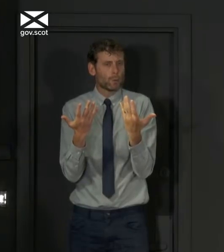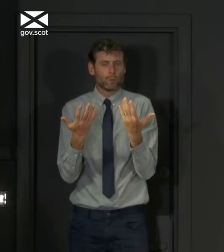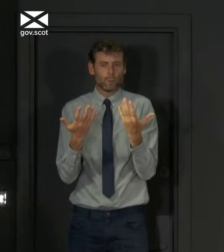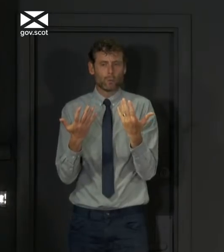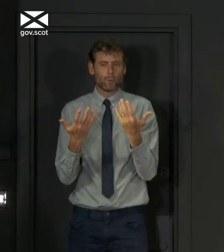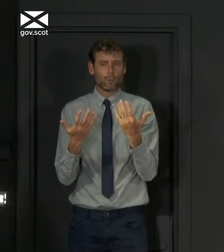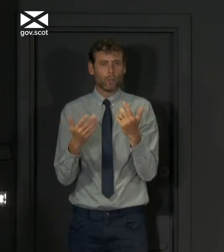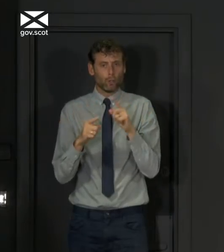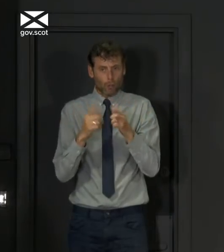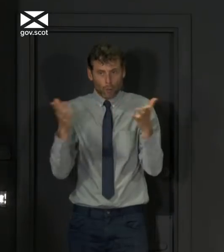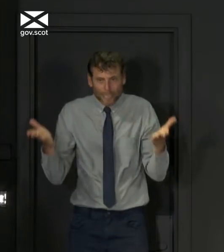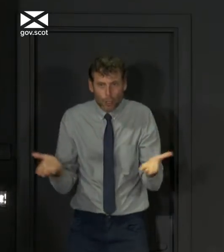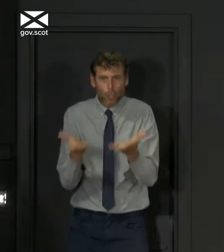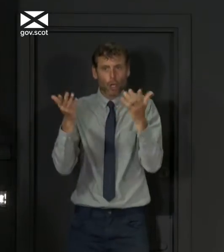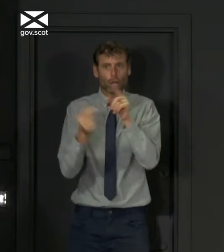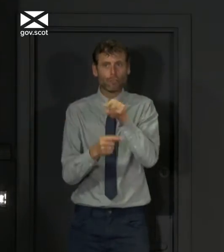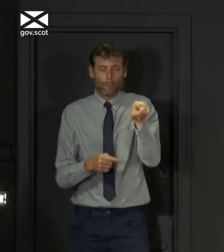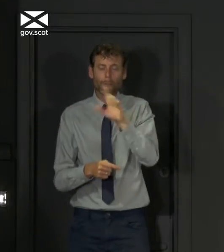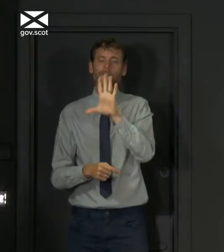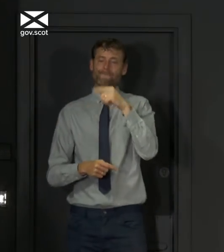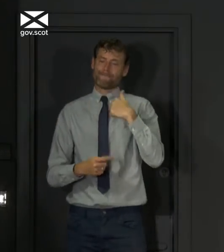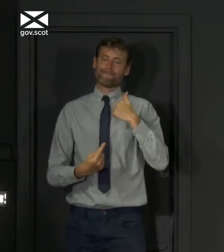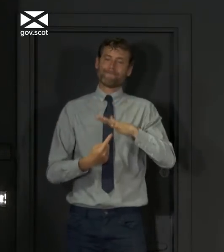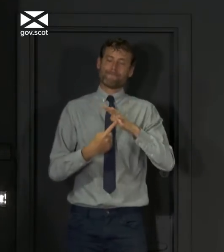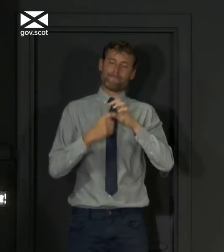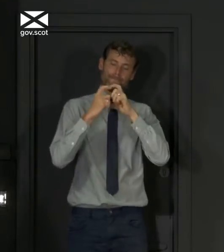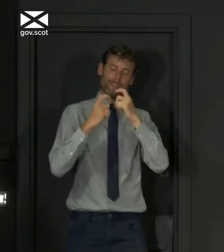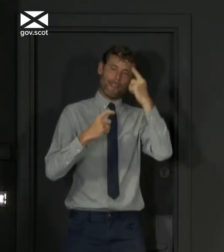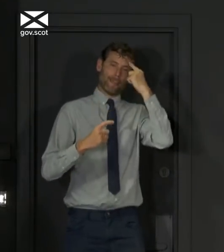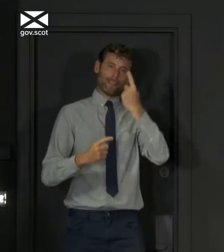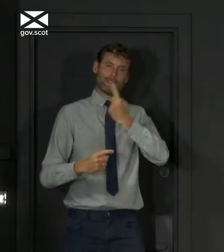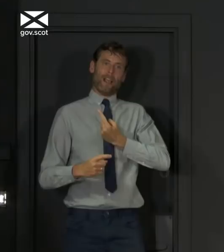use, but we will take a decision next week in the context of the advice that is coming